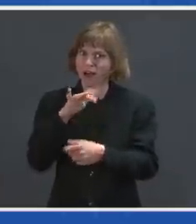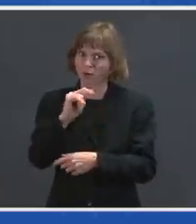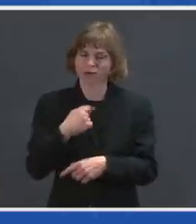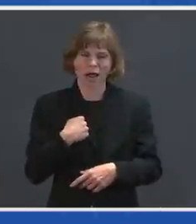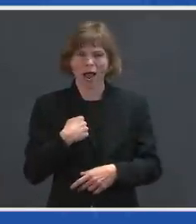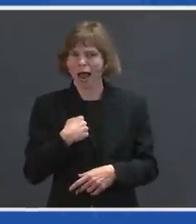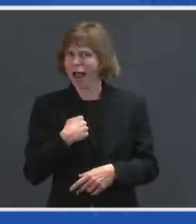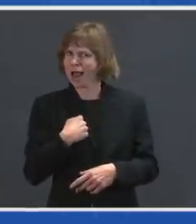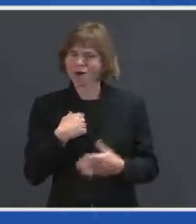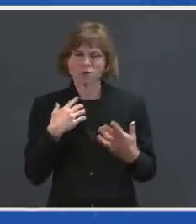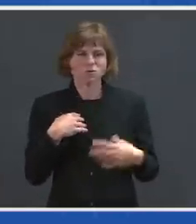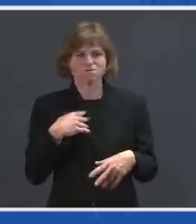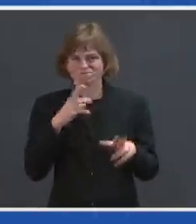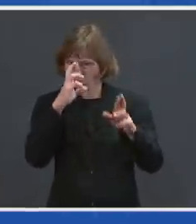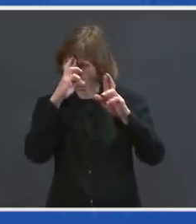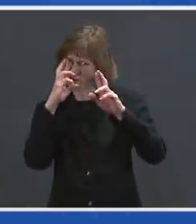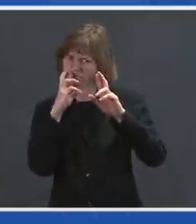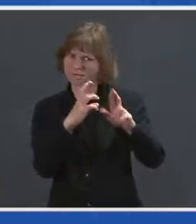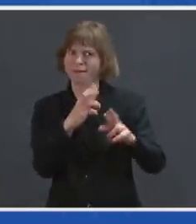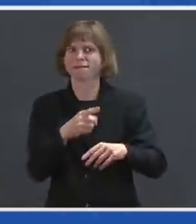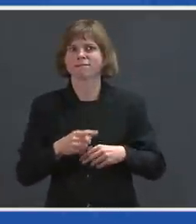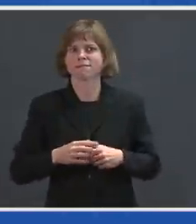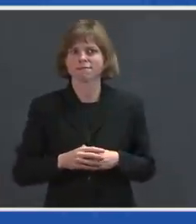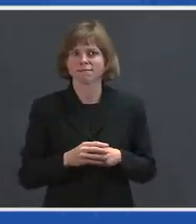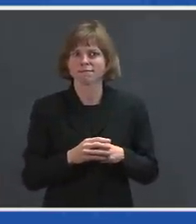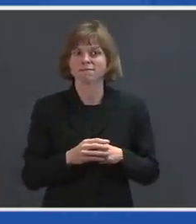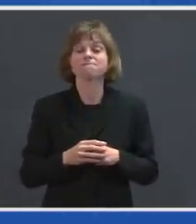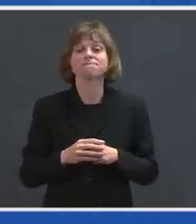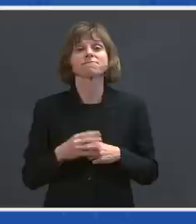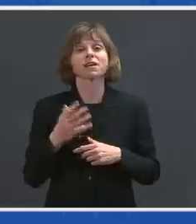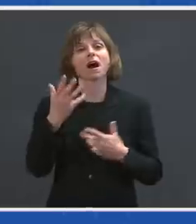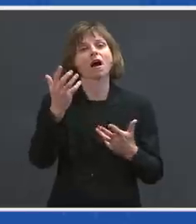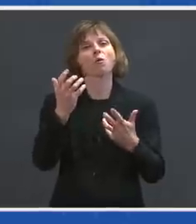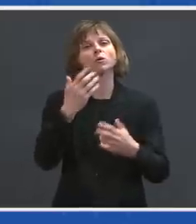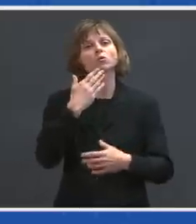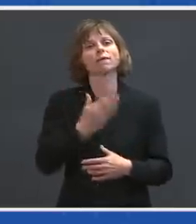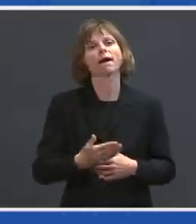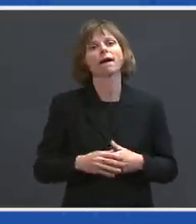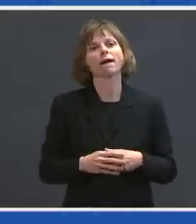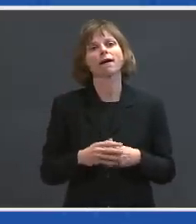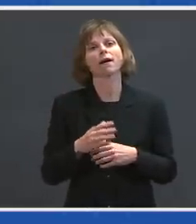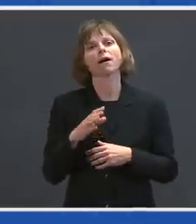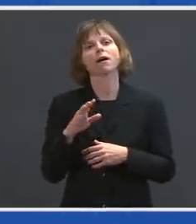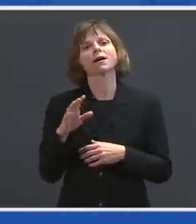And I want to thank somebody I campaigned for --